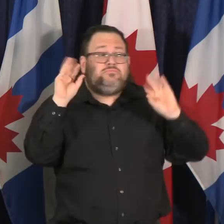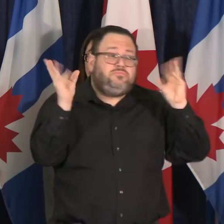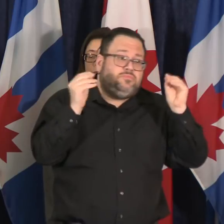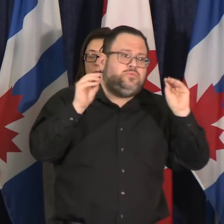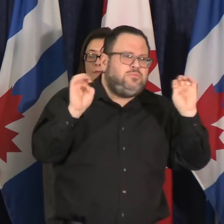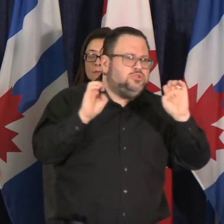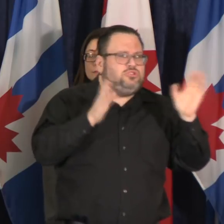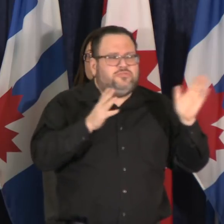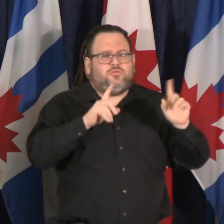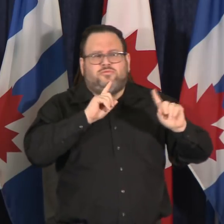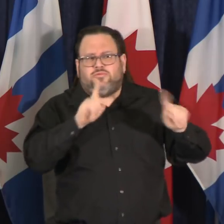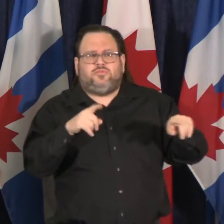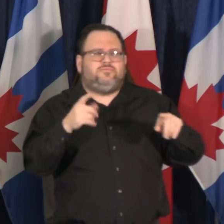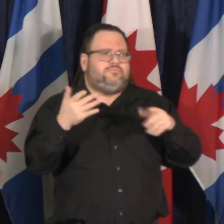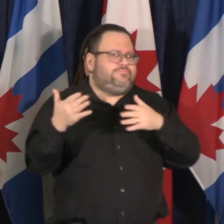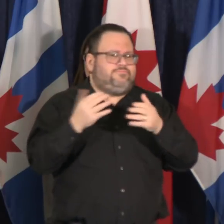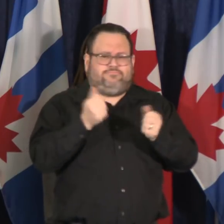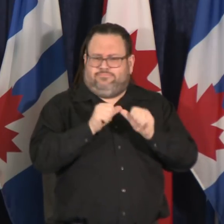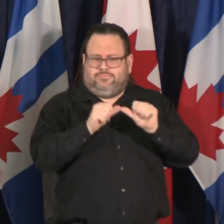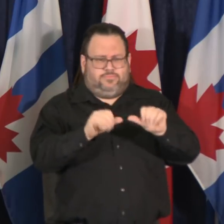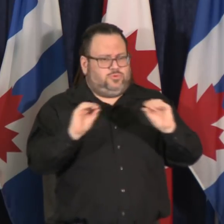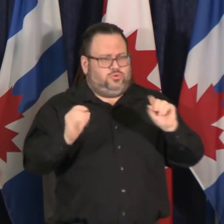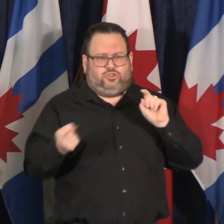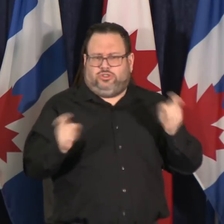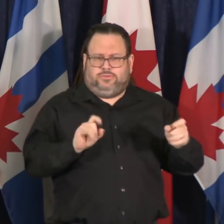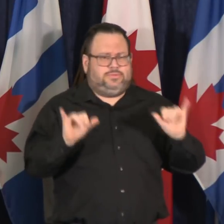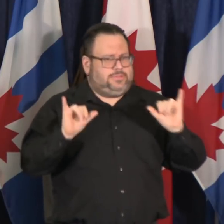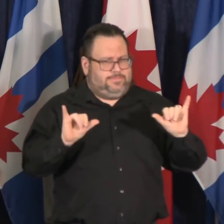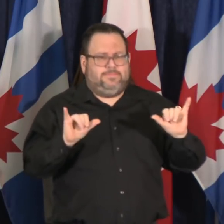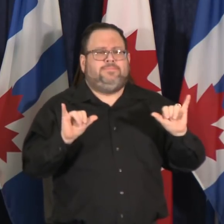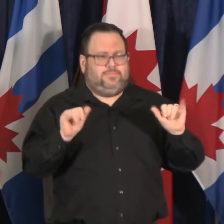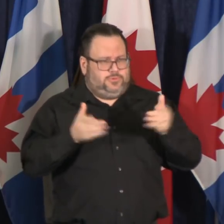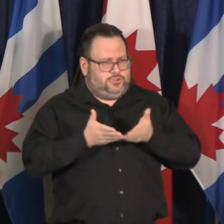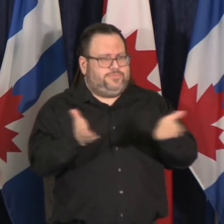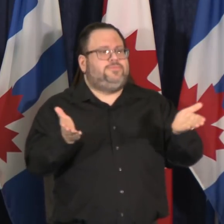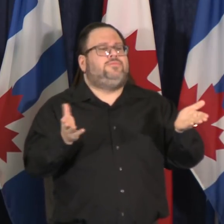Toronto water continues to ensure our drinking water is reliable safe and